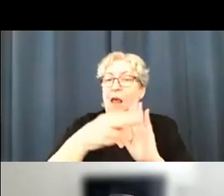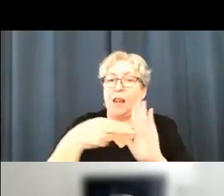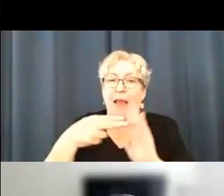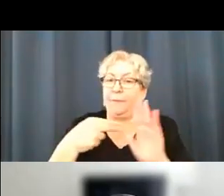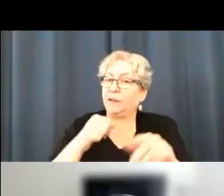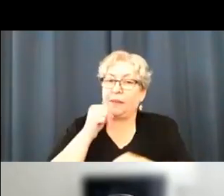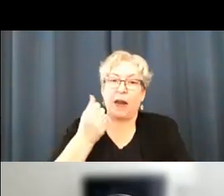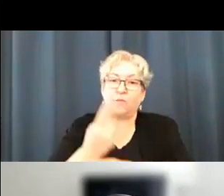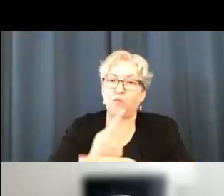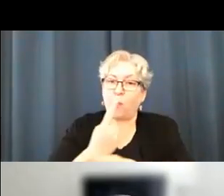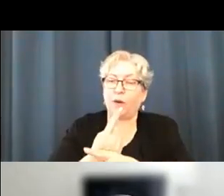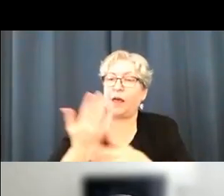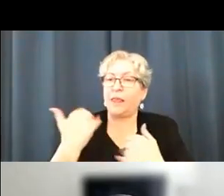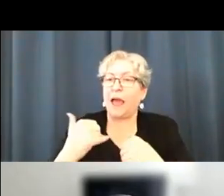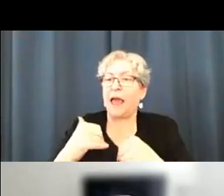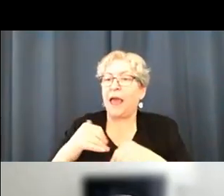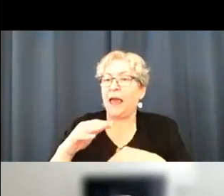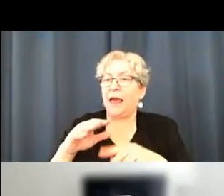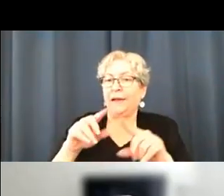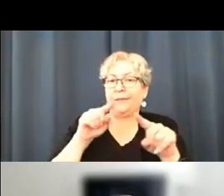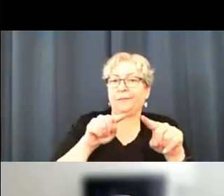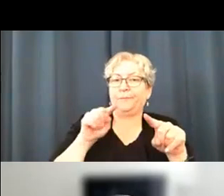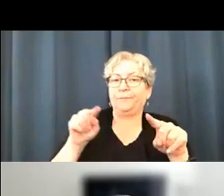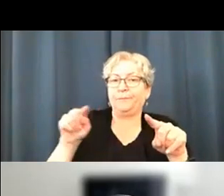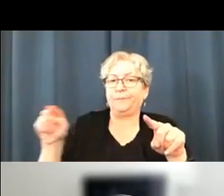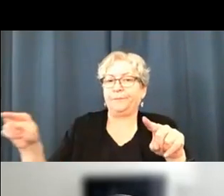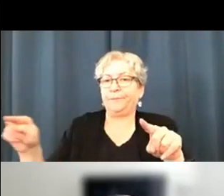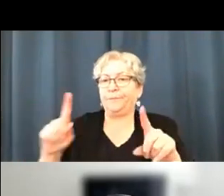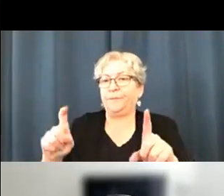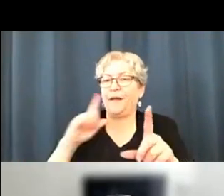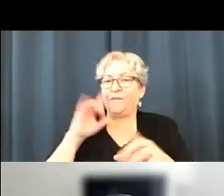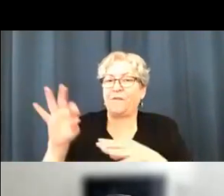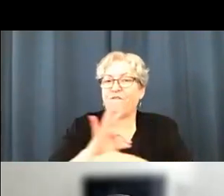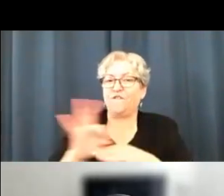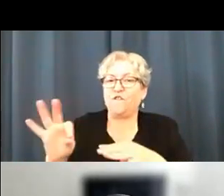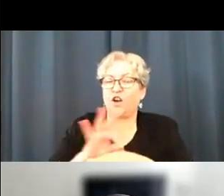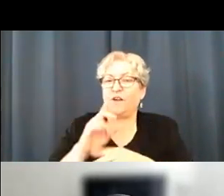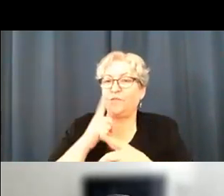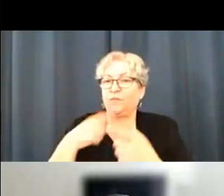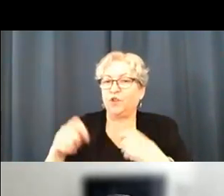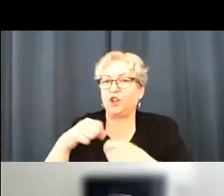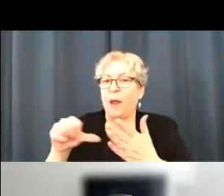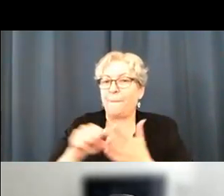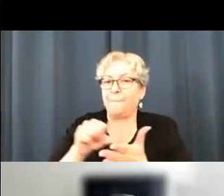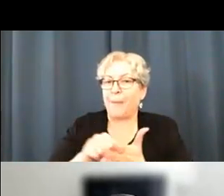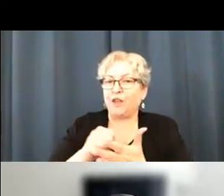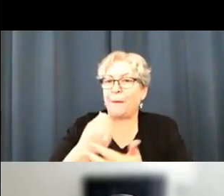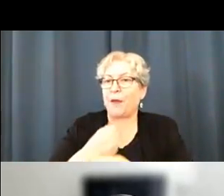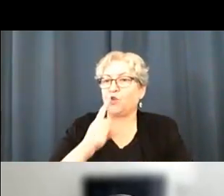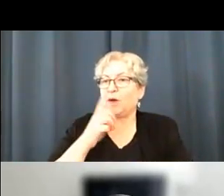But then we've got this pager element down at the bottom that also needs to function. So, it need to be able to change the page and make sure that I can still get to this content